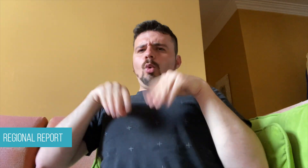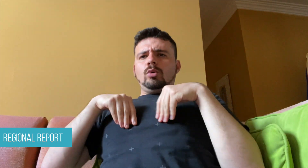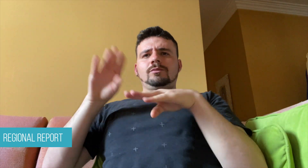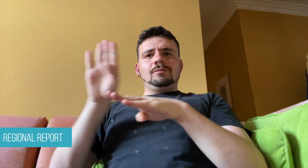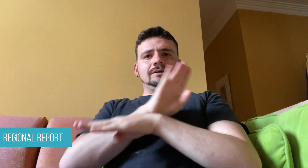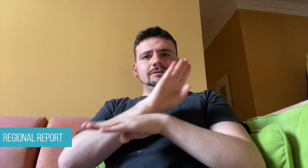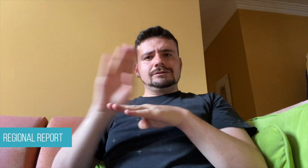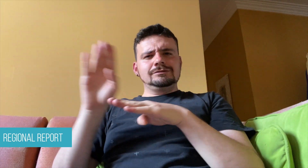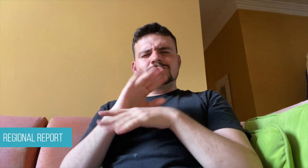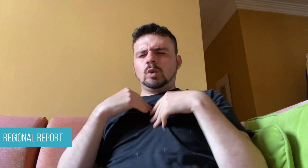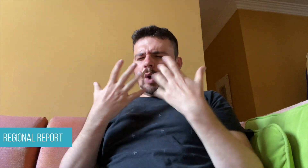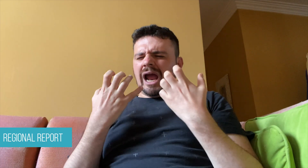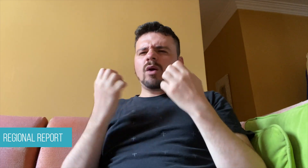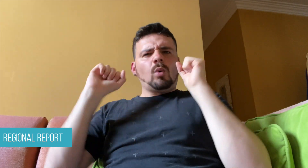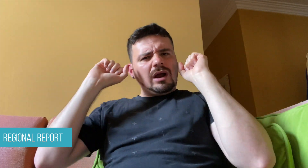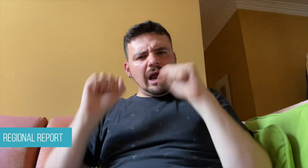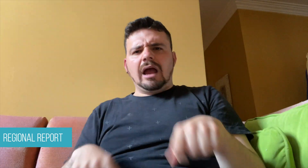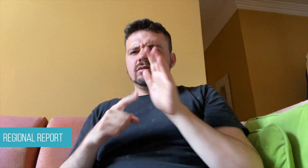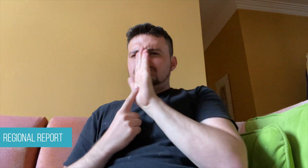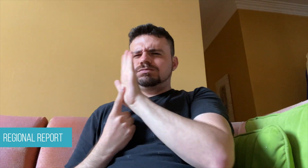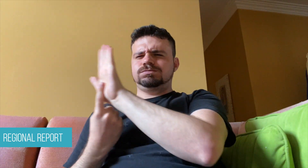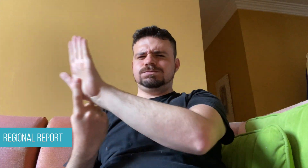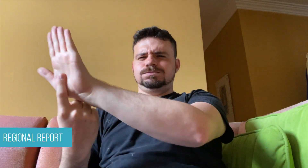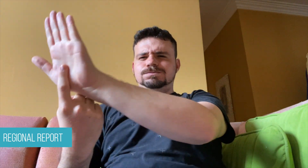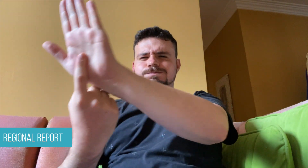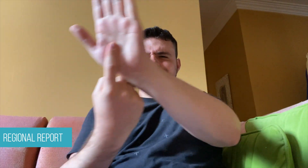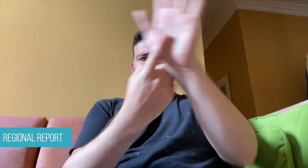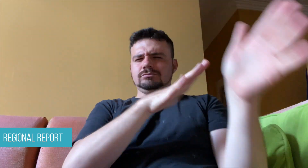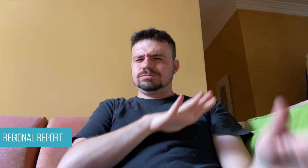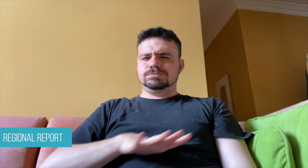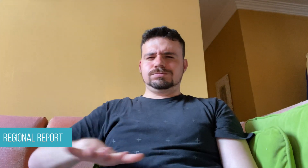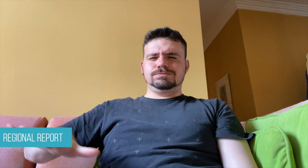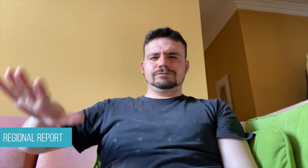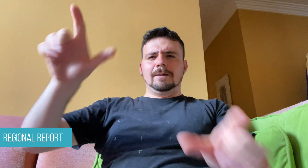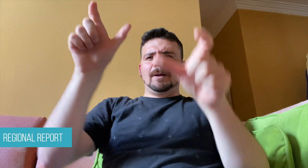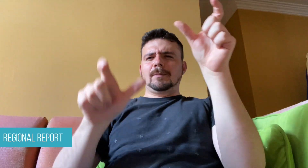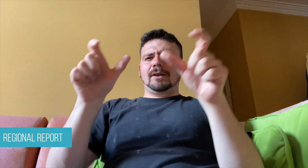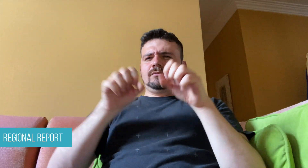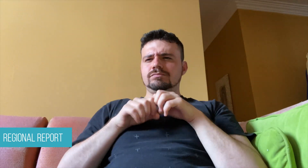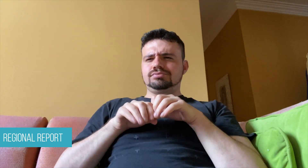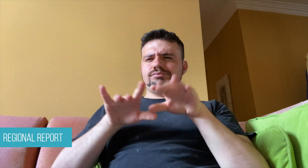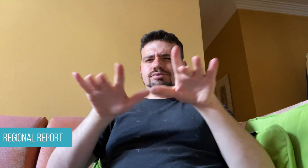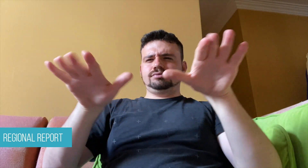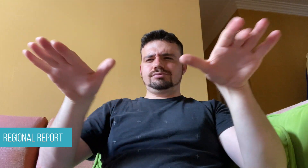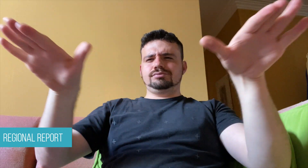Deaf people can do it. When he was a young boy, he set a goal